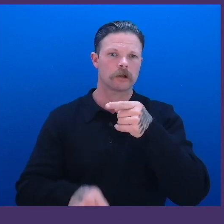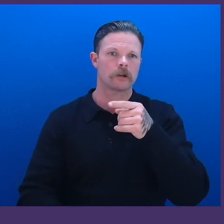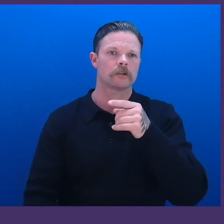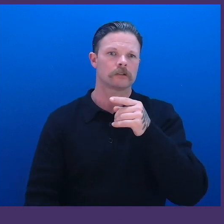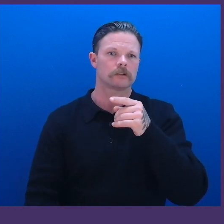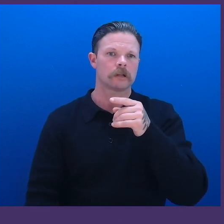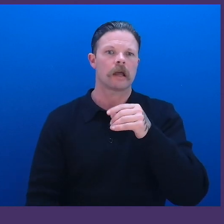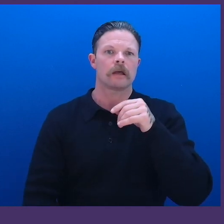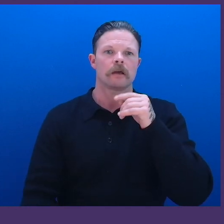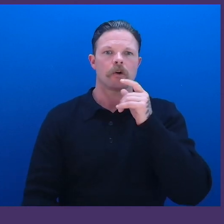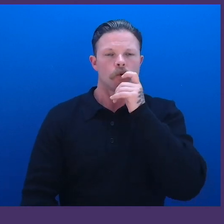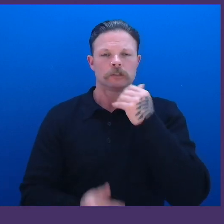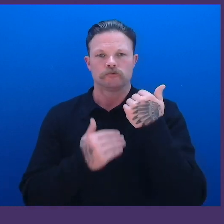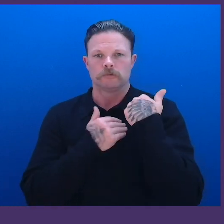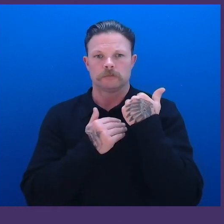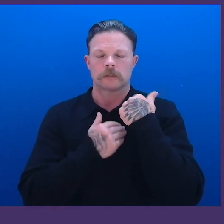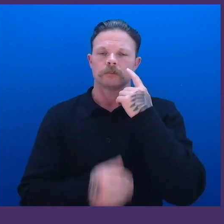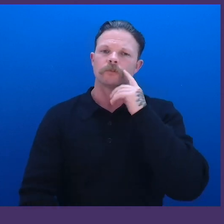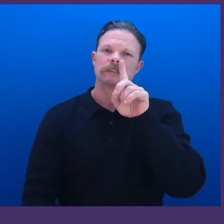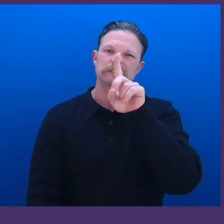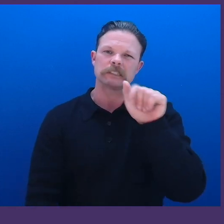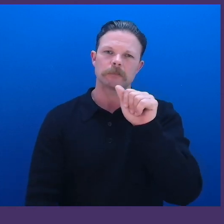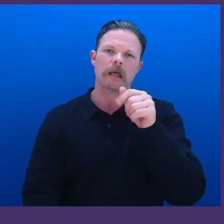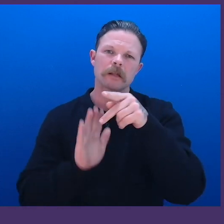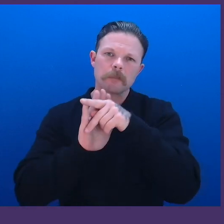for disability policies.